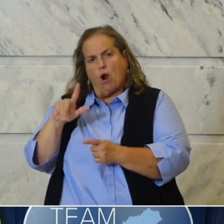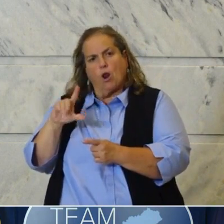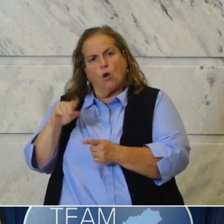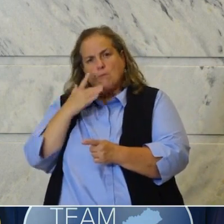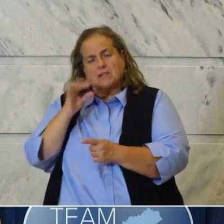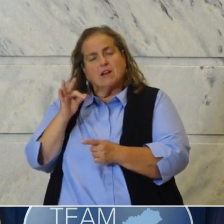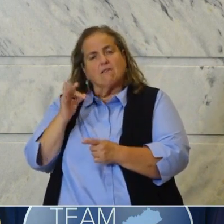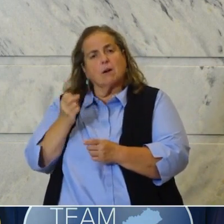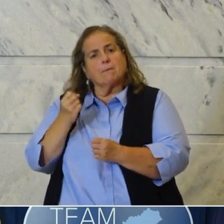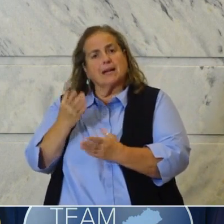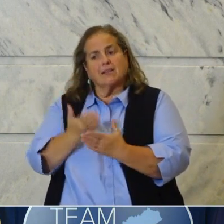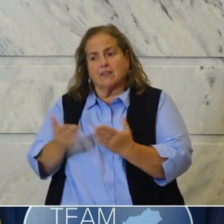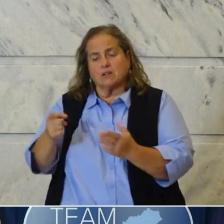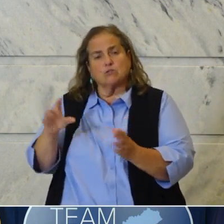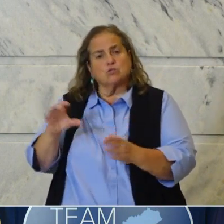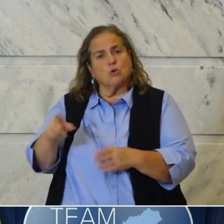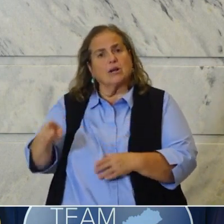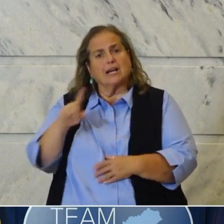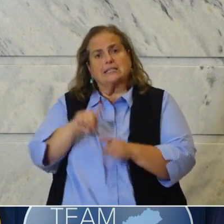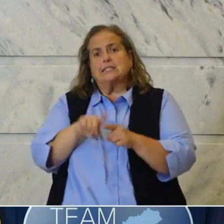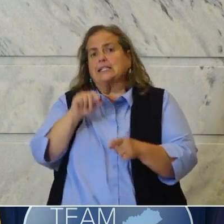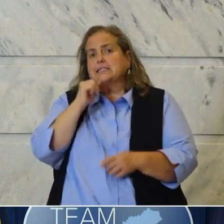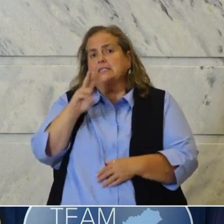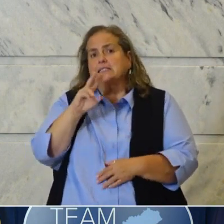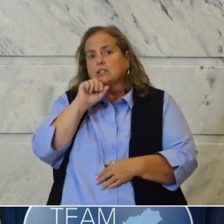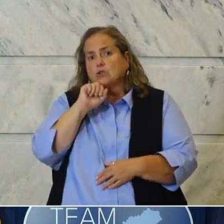She's a 16 year old, but she's gonna live in is going to be determined by